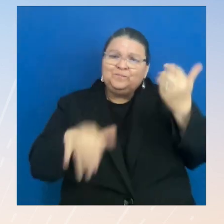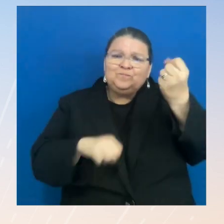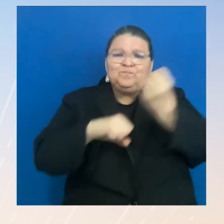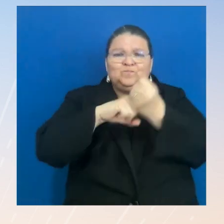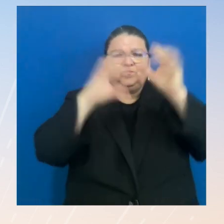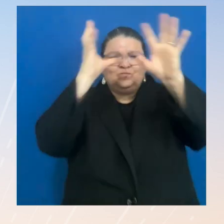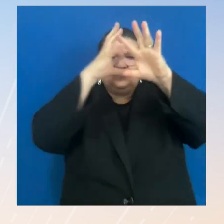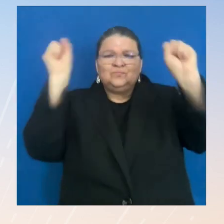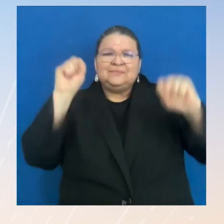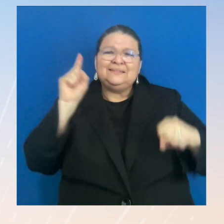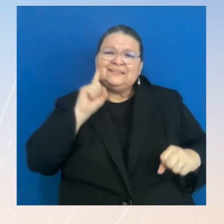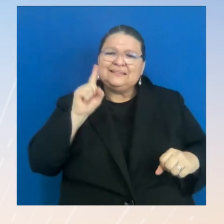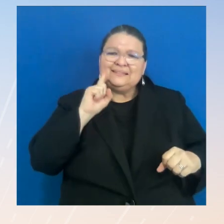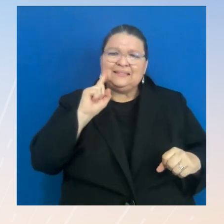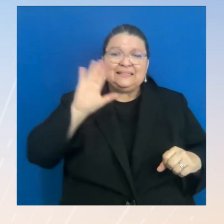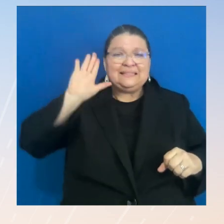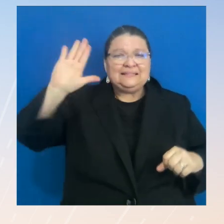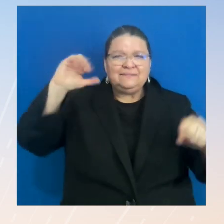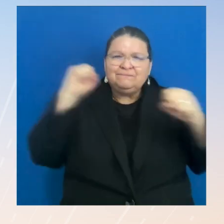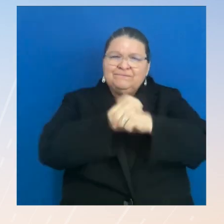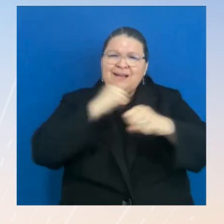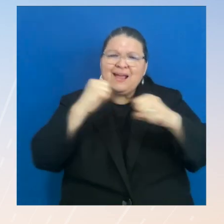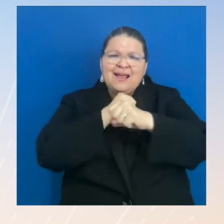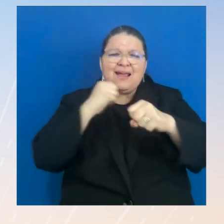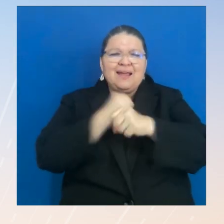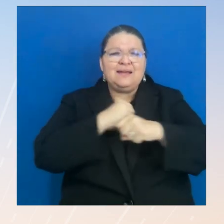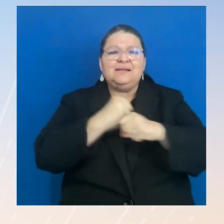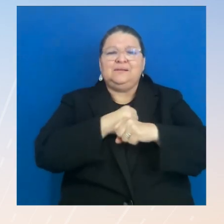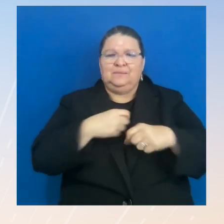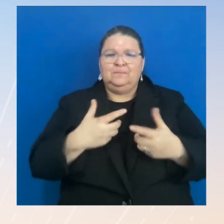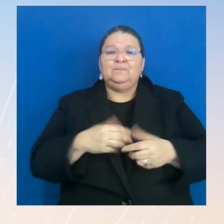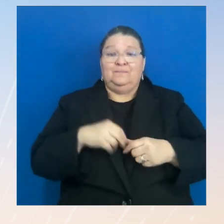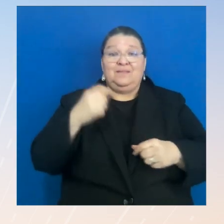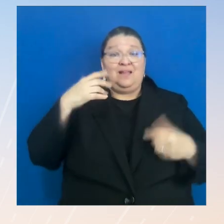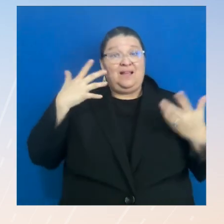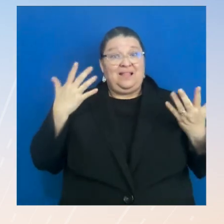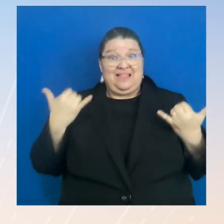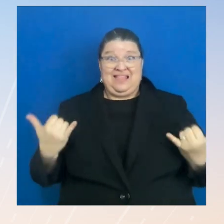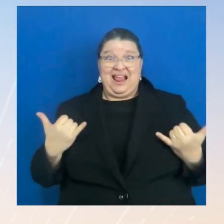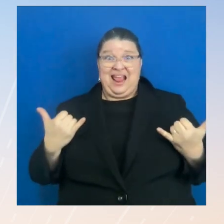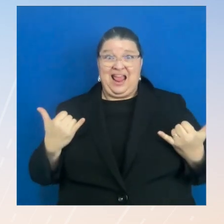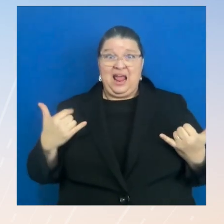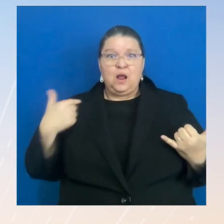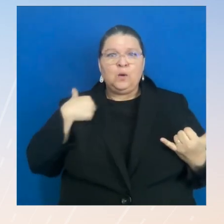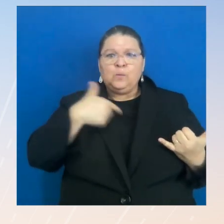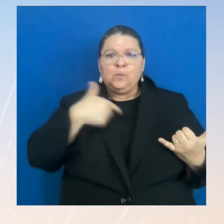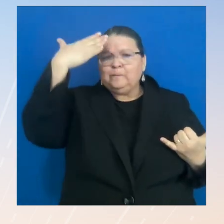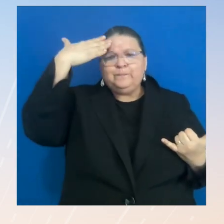I would say that without knowing what he's going to say tomorrow, we certainly are familiar with what the asks have been.